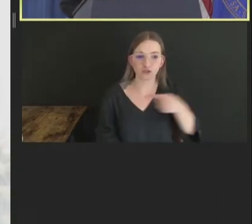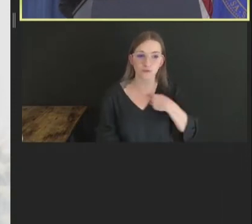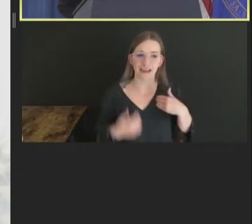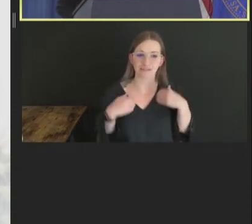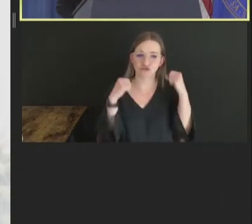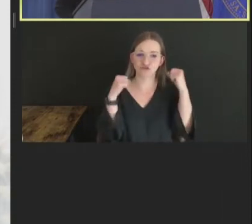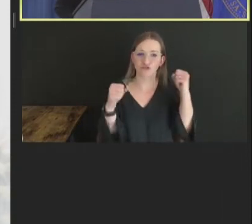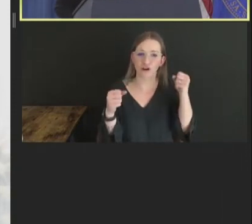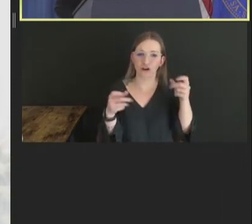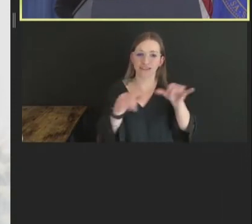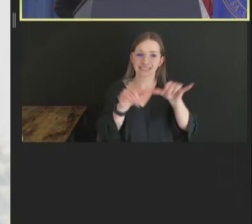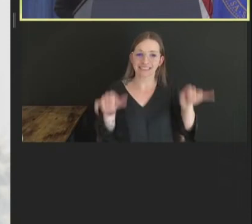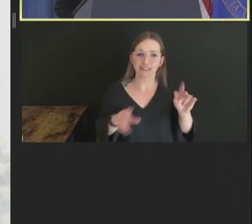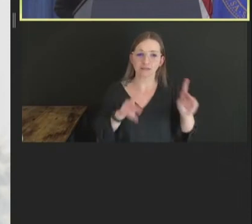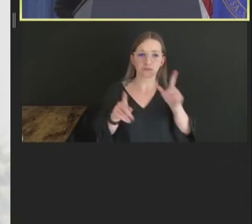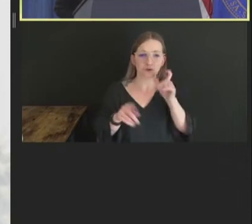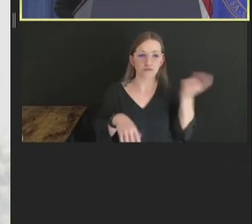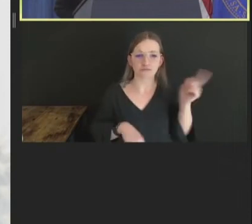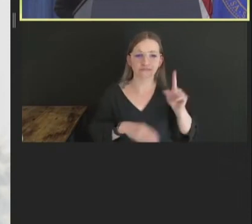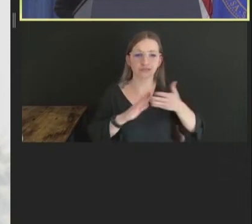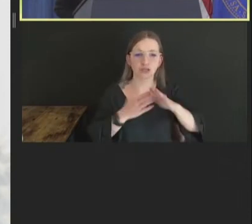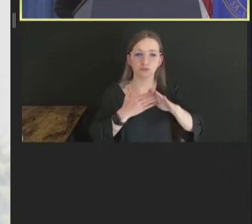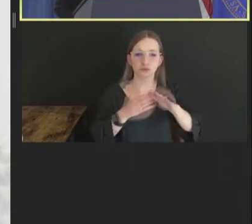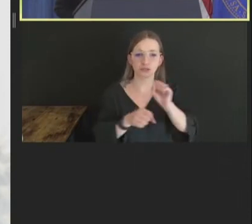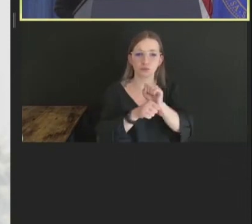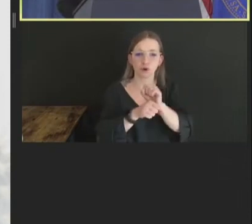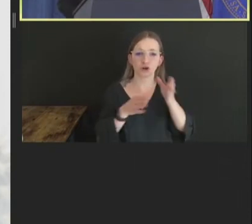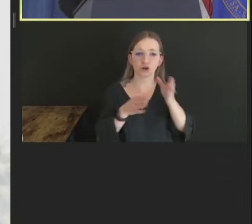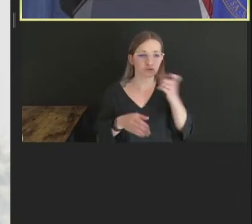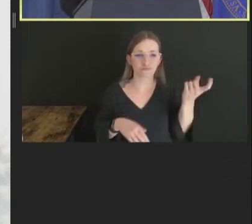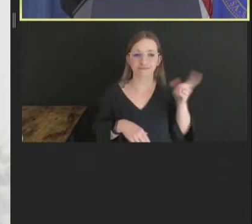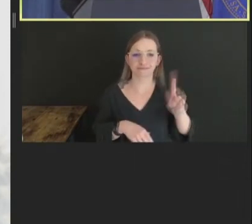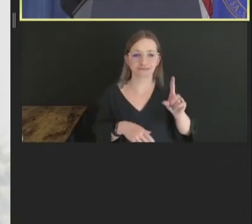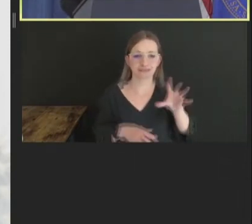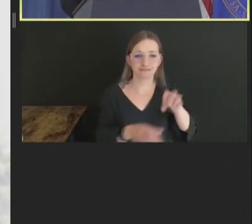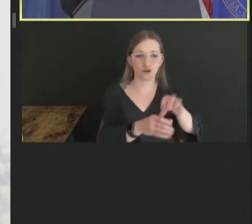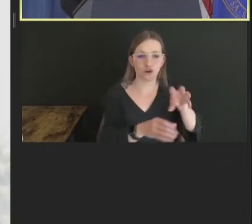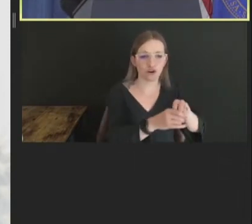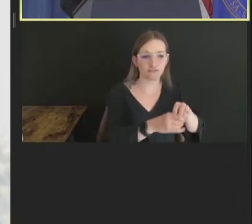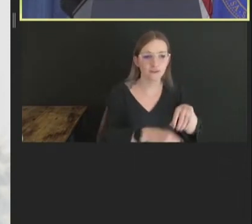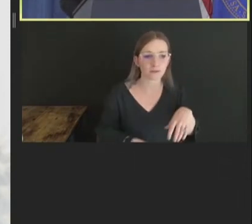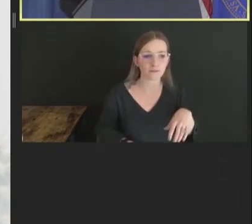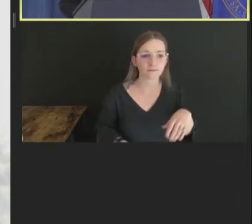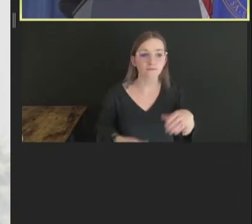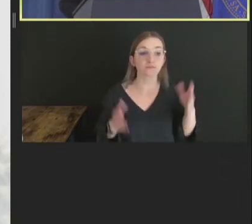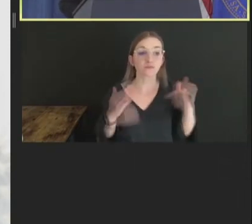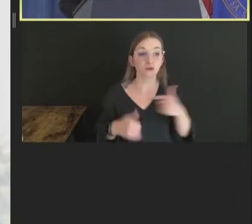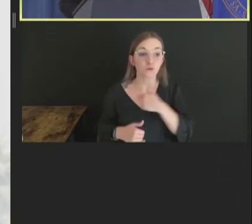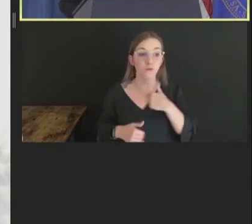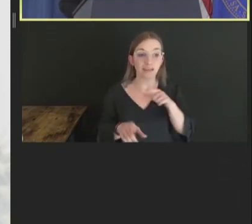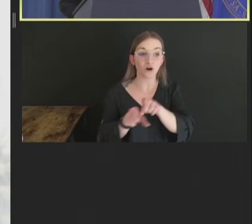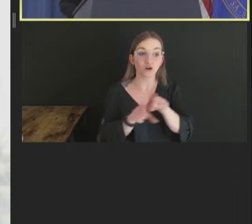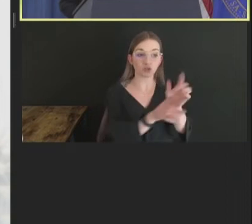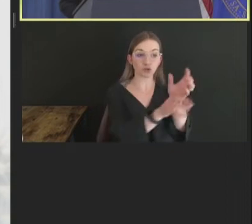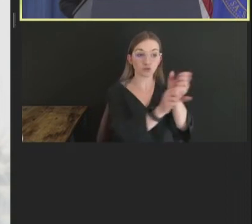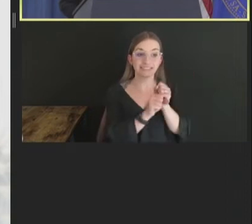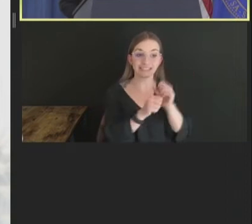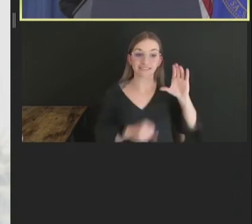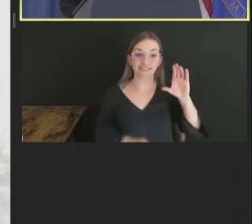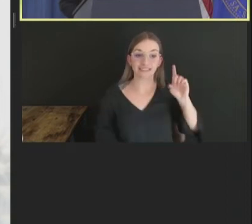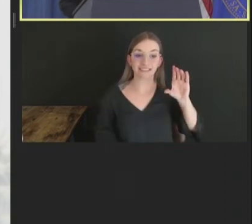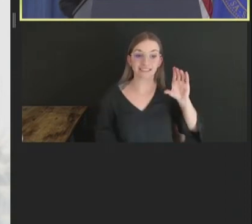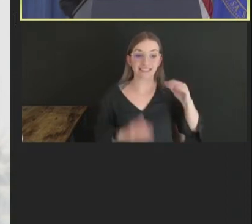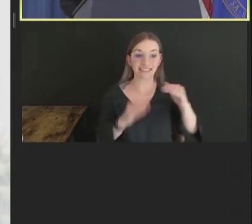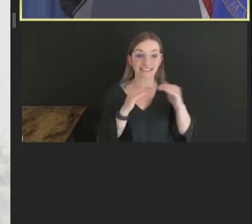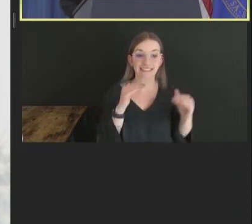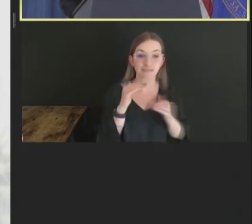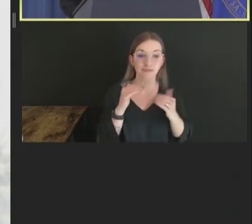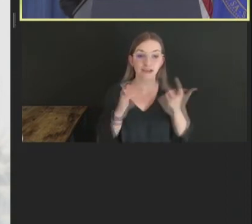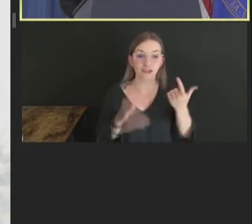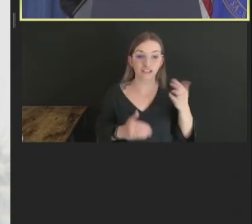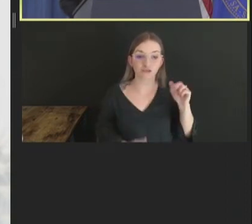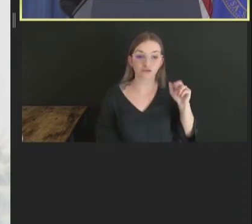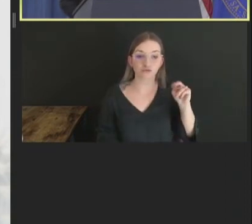As well as, we of course had a CDC disparities grant, but because our -- more populous counties